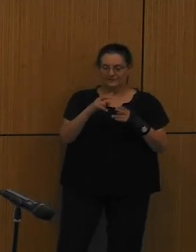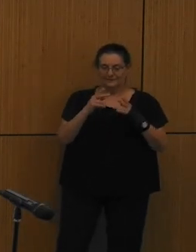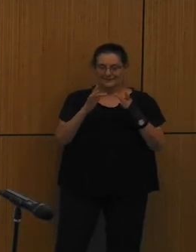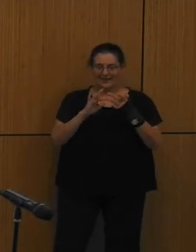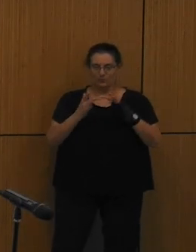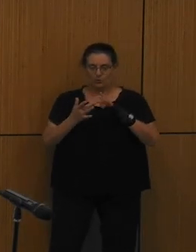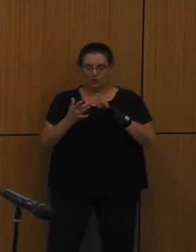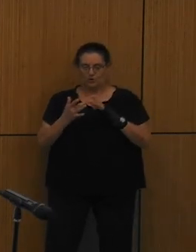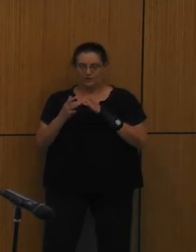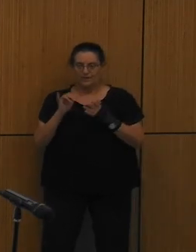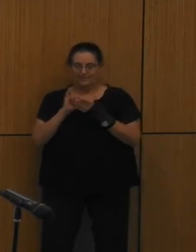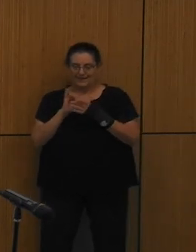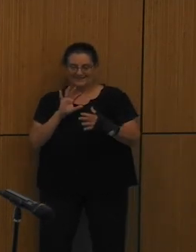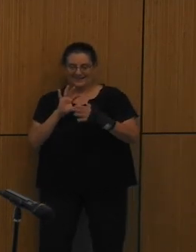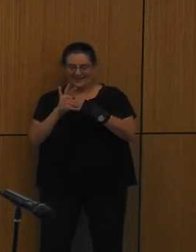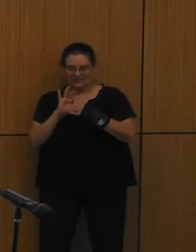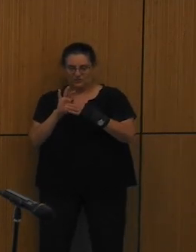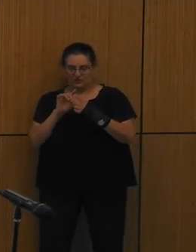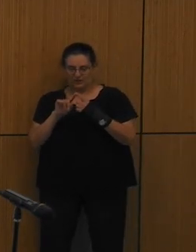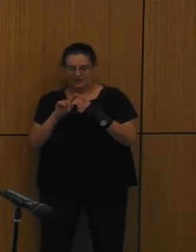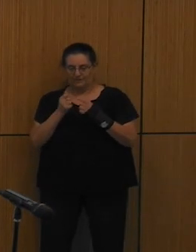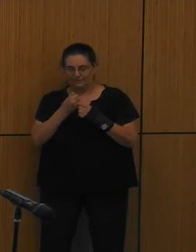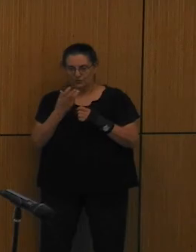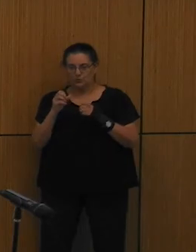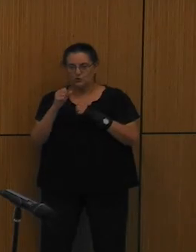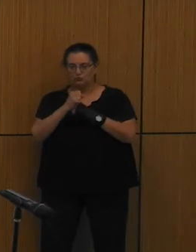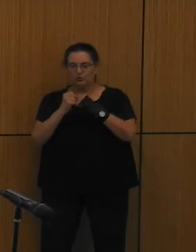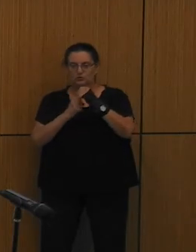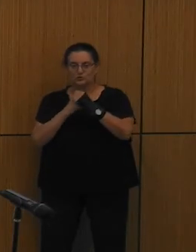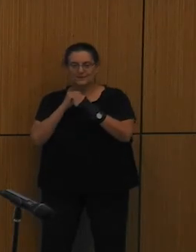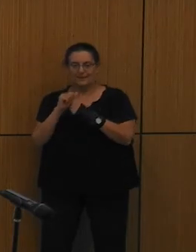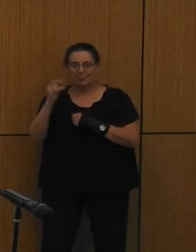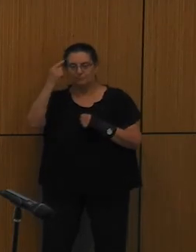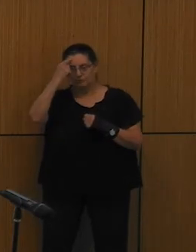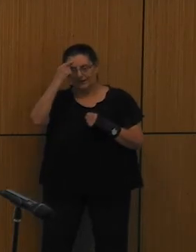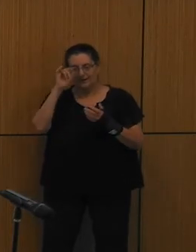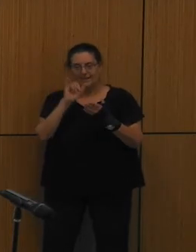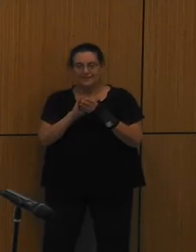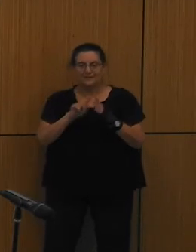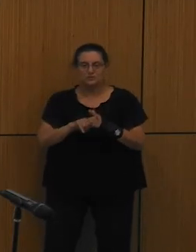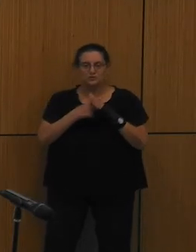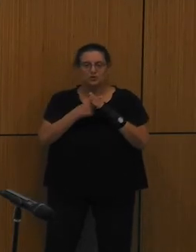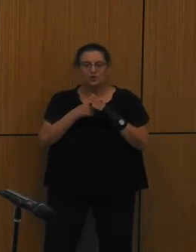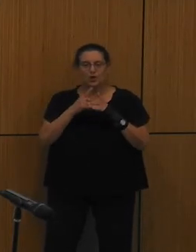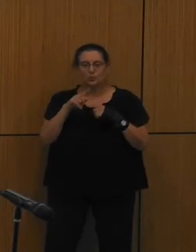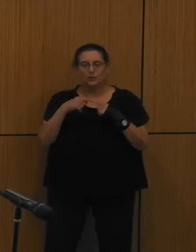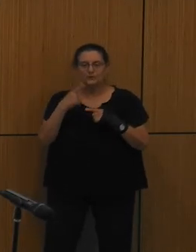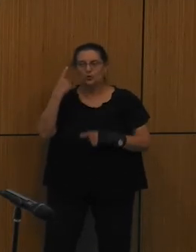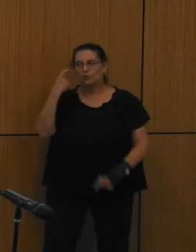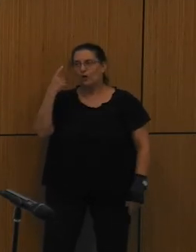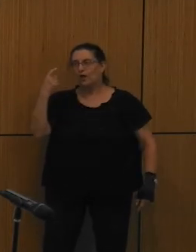the connections, actually several structures within the brain, that sort of turn on when your mind is wandering, when you're ruminating,